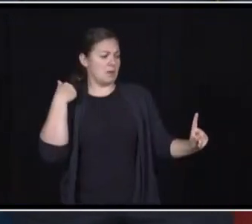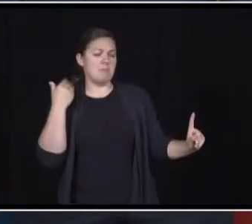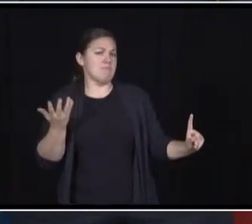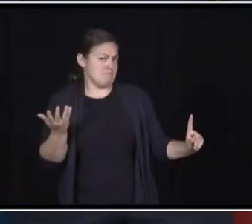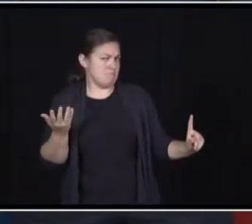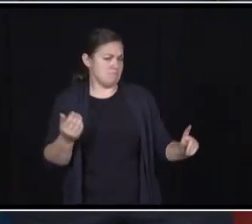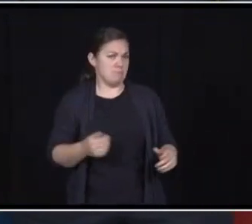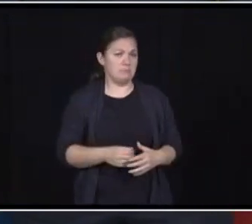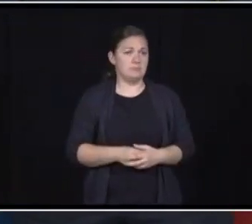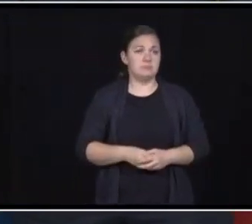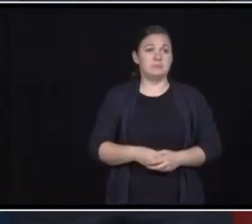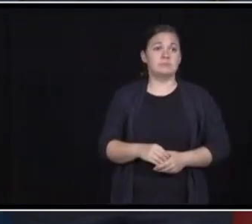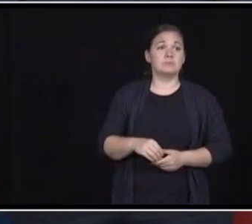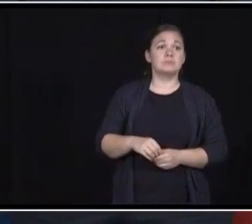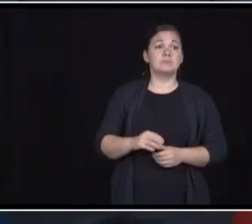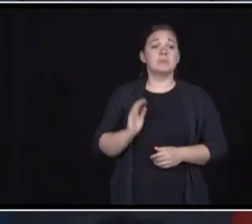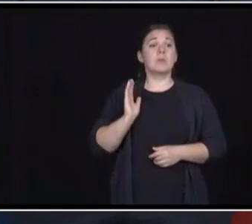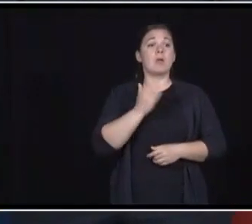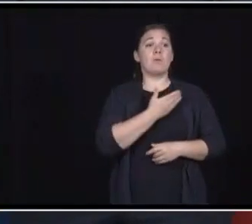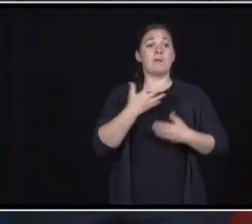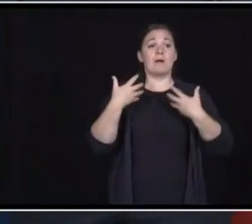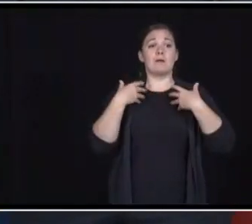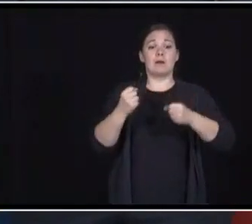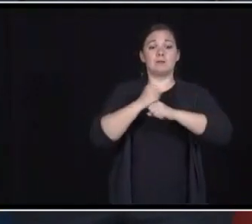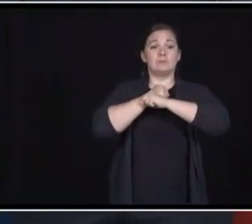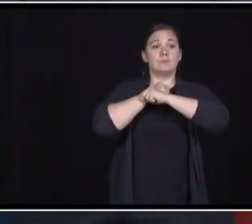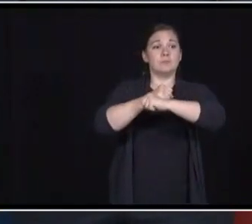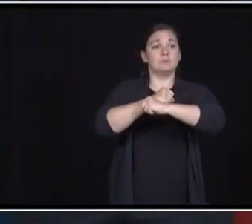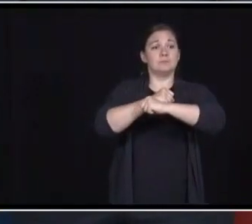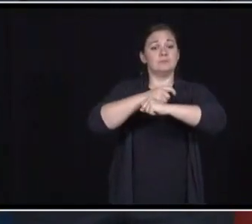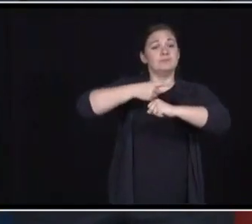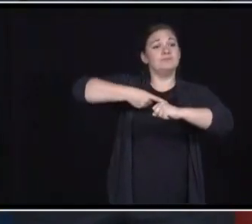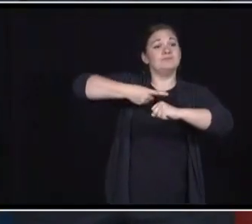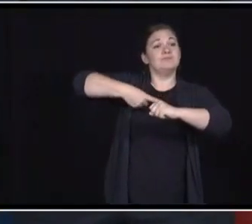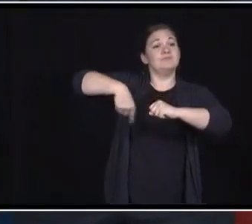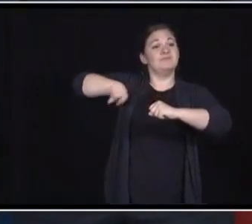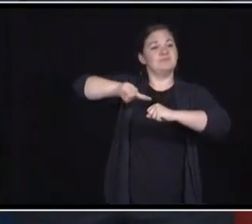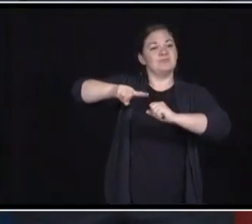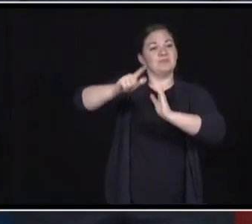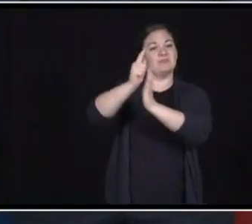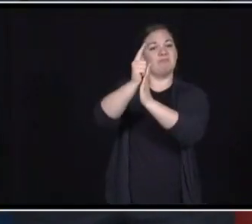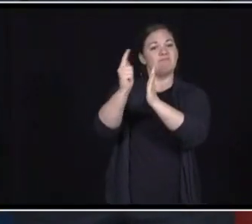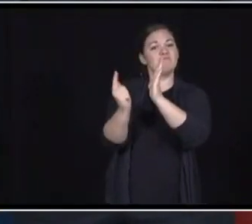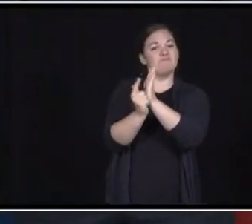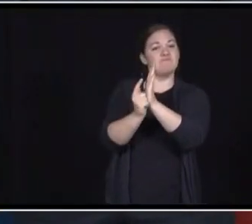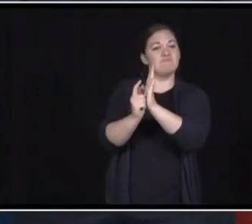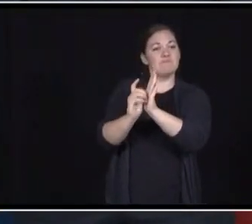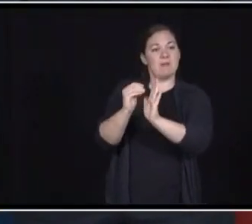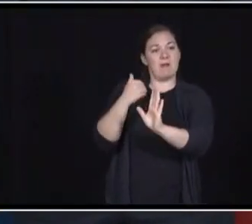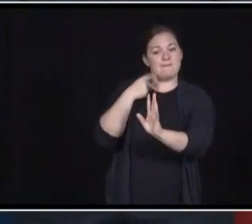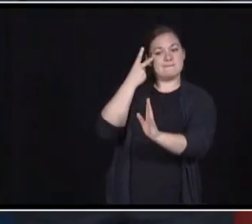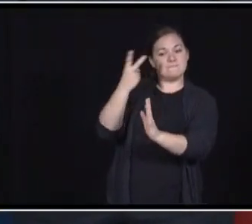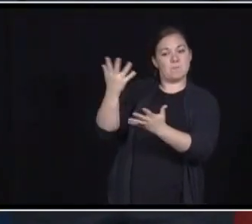And then looking at aspects of what can they do in Toronto, what can we do, what can they do